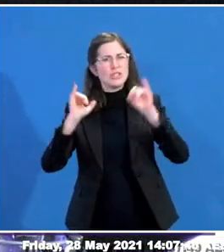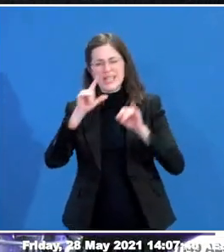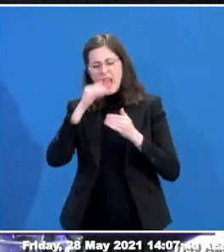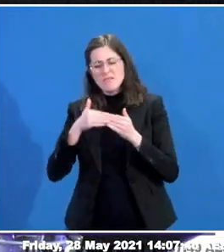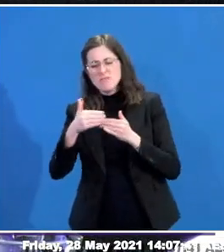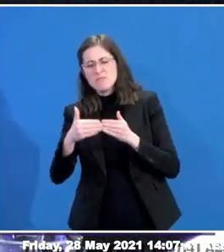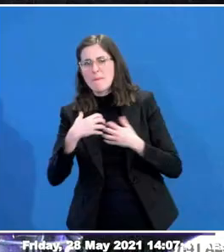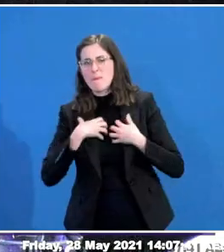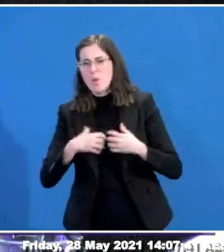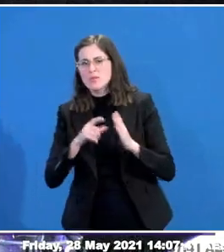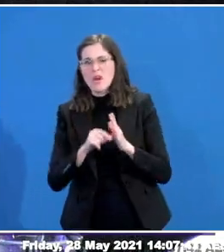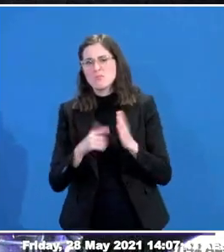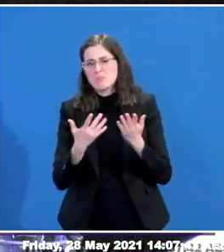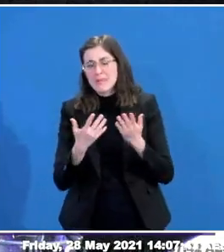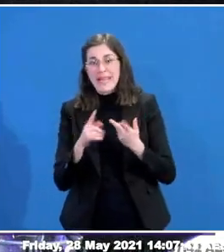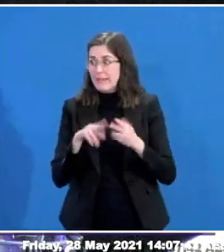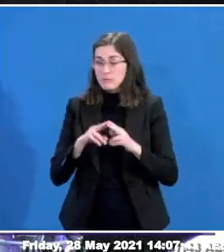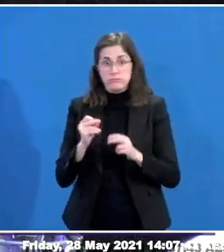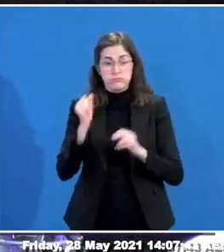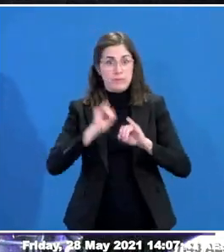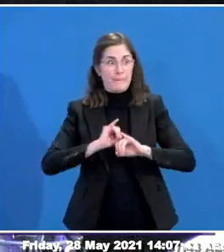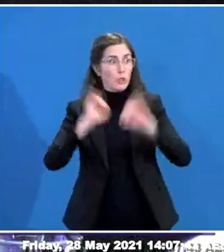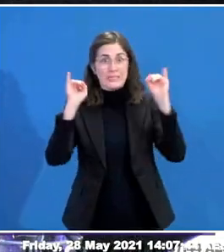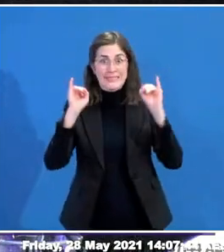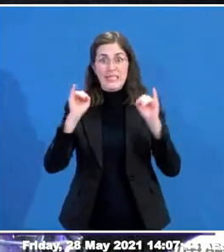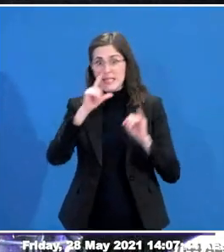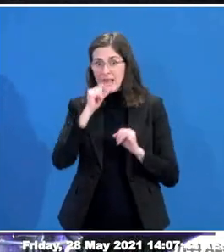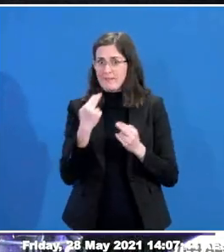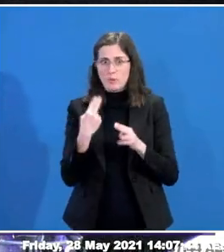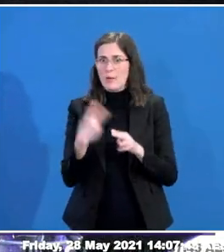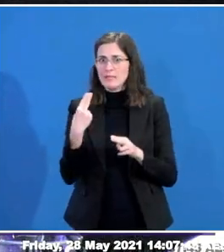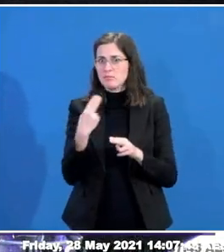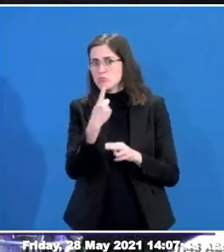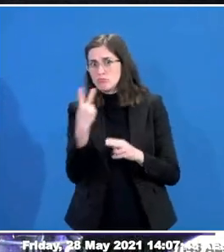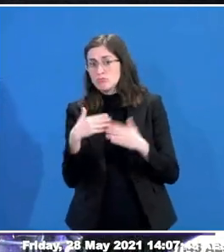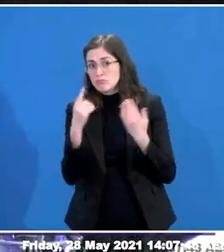when there is urgent crisis situations, they are done usually very quickly.